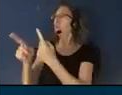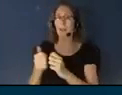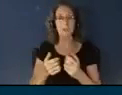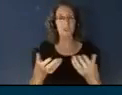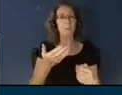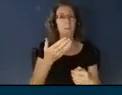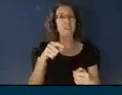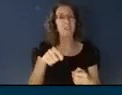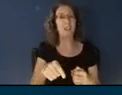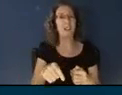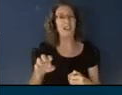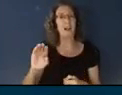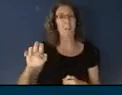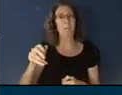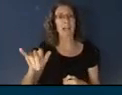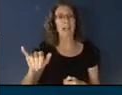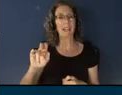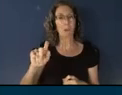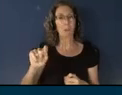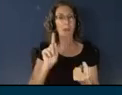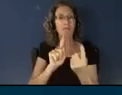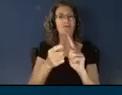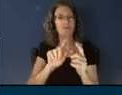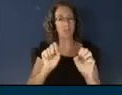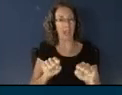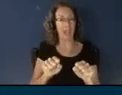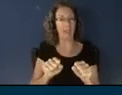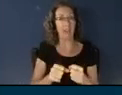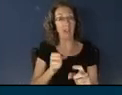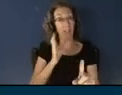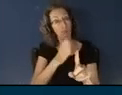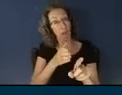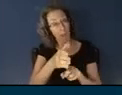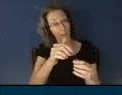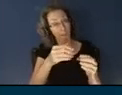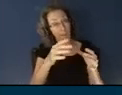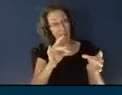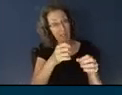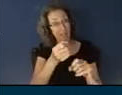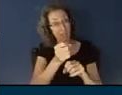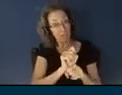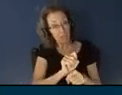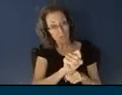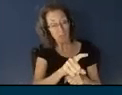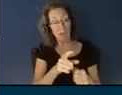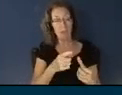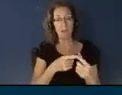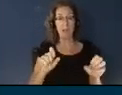each other in Mighty Network. um You can direct message people, you can have live chats with the